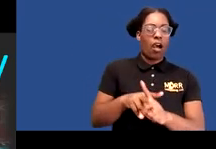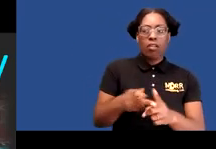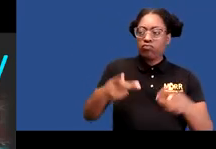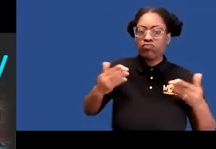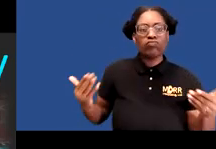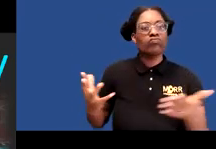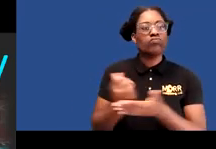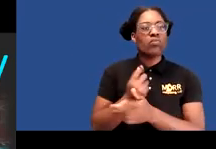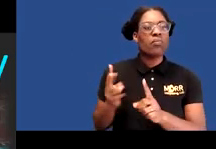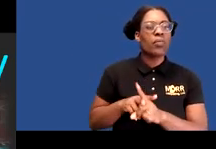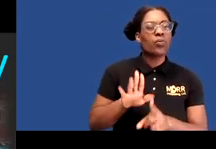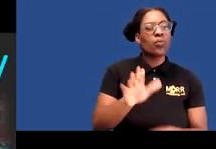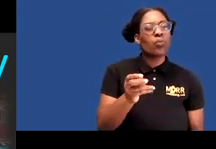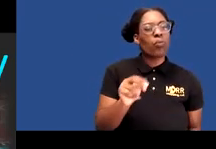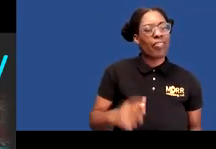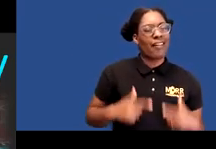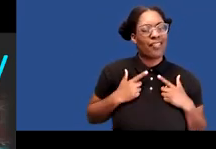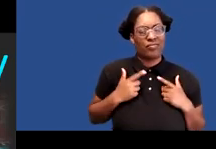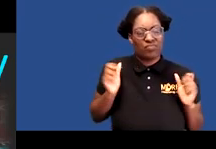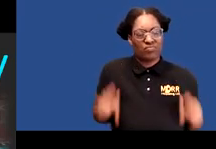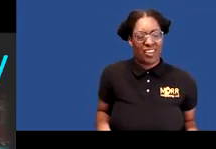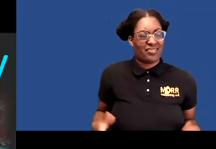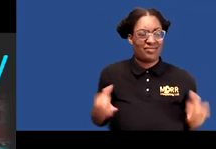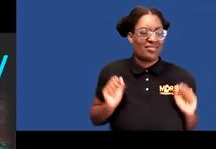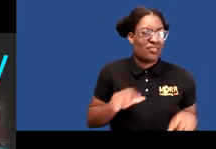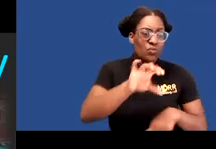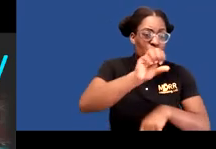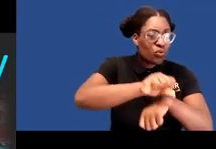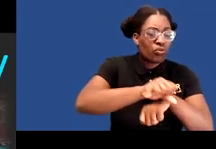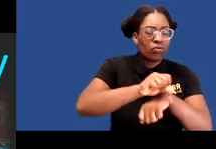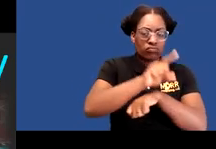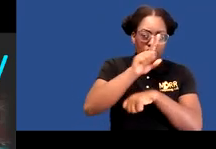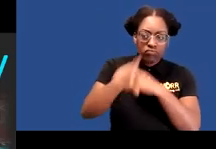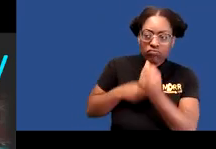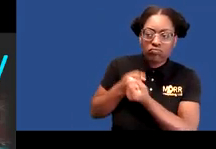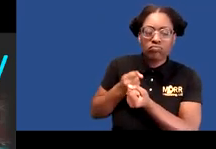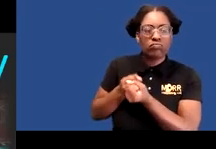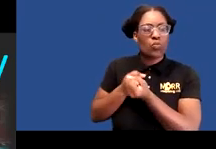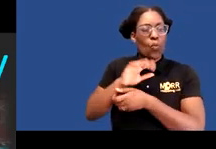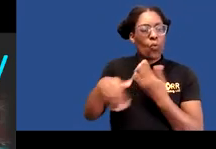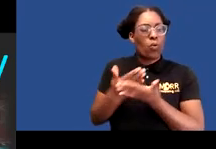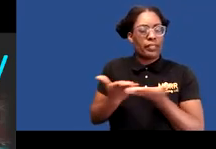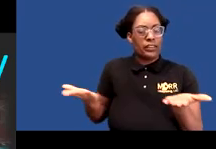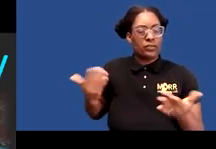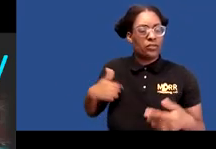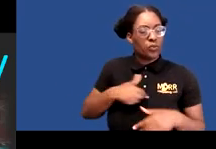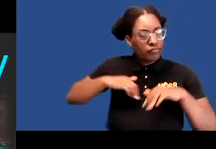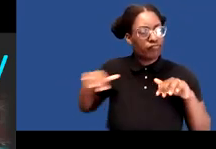that you can employ it in your own work and be a part of what's happening here.